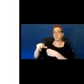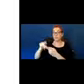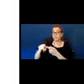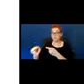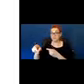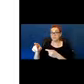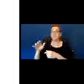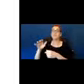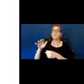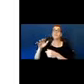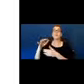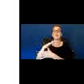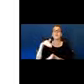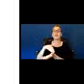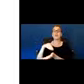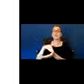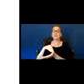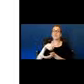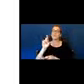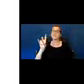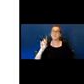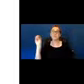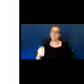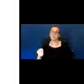we're able to consistently follow 73%.